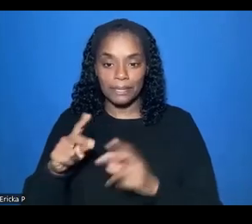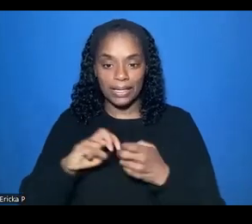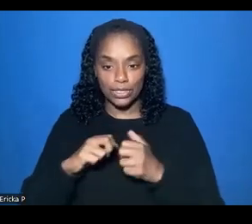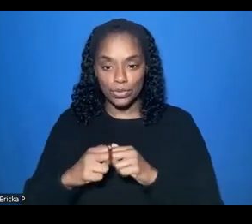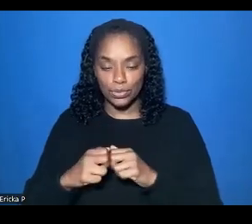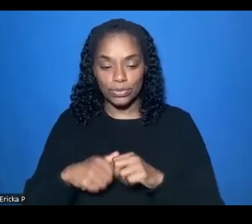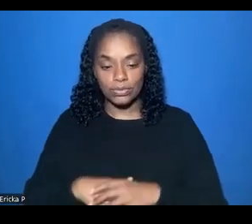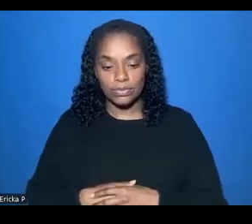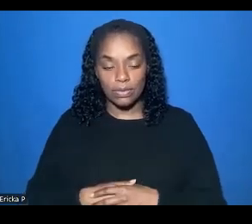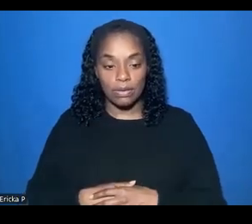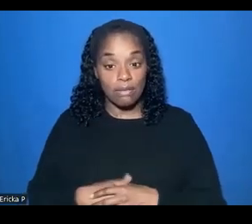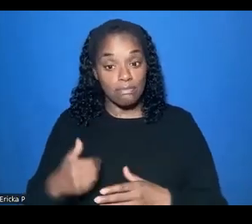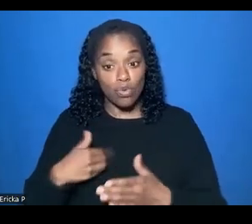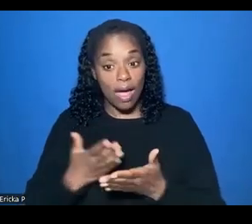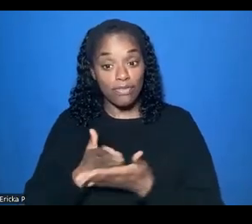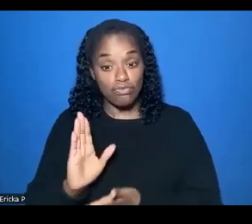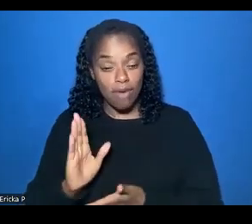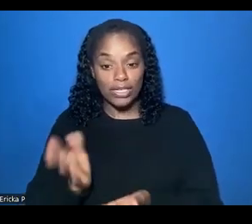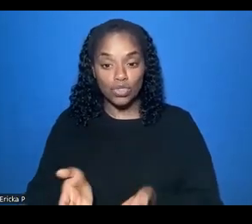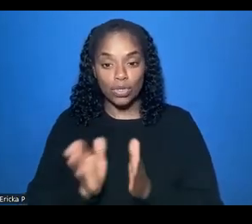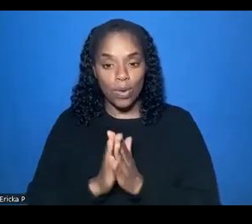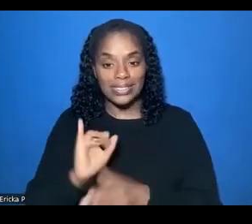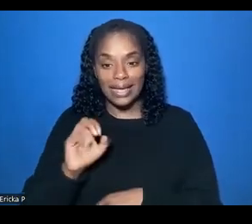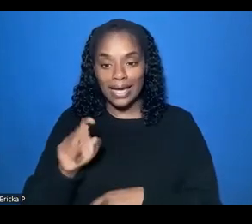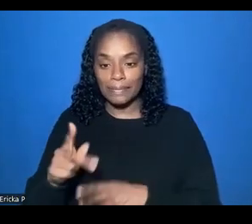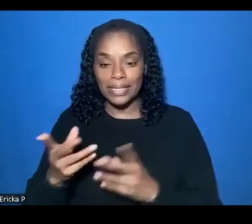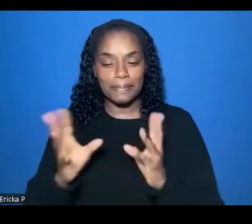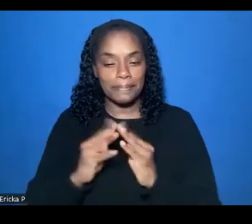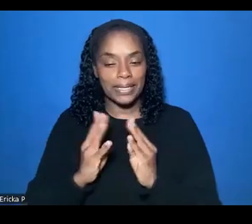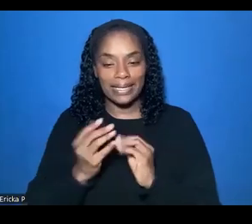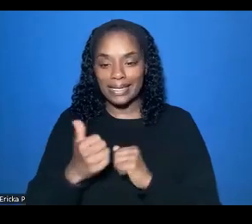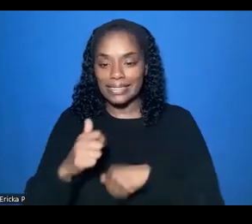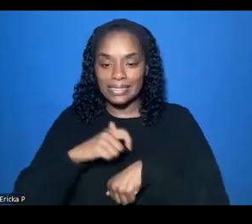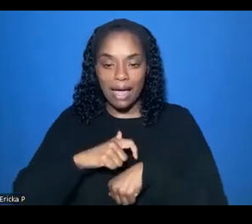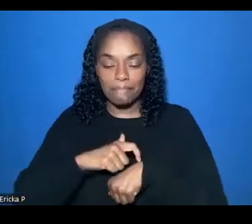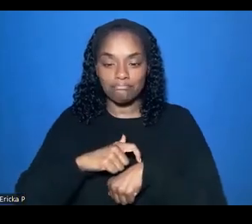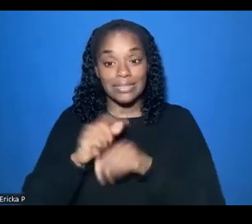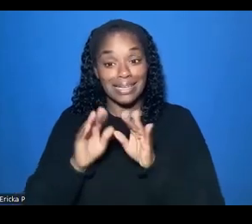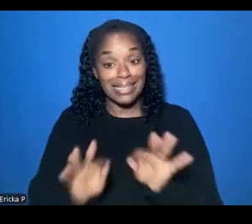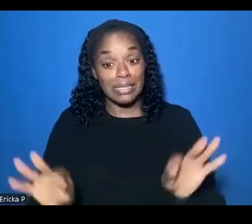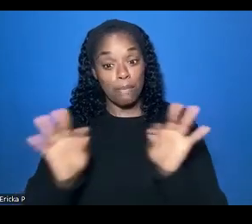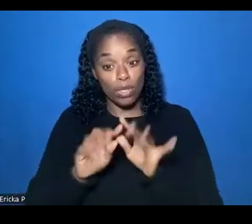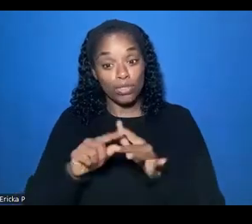You have the right to call an IEP meeting at any time. I think it's important to start there.